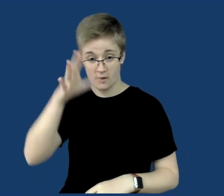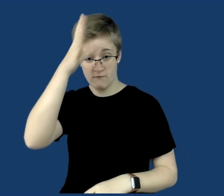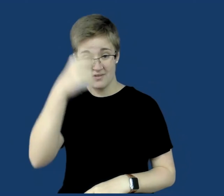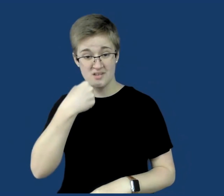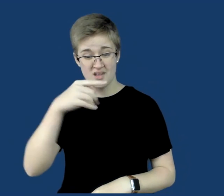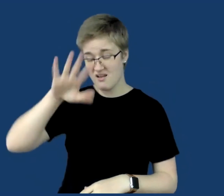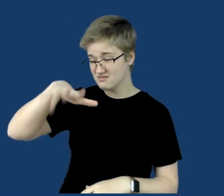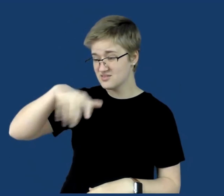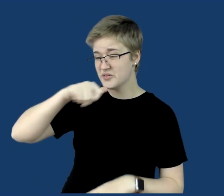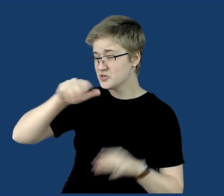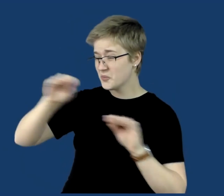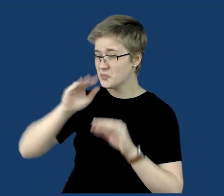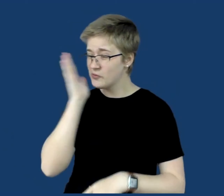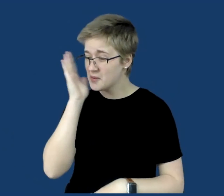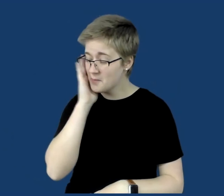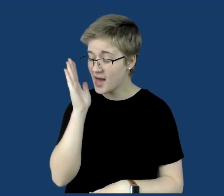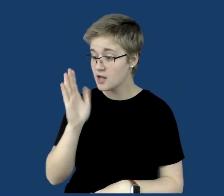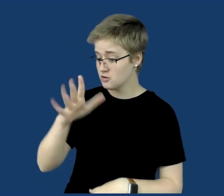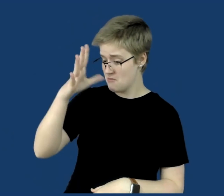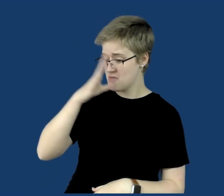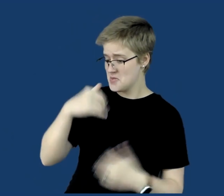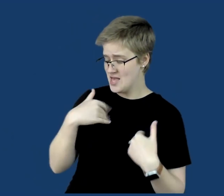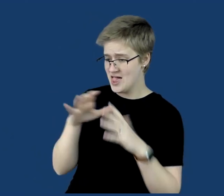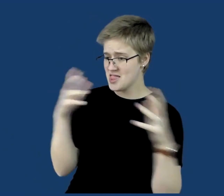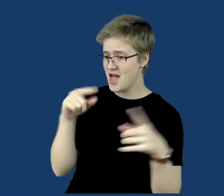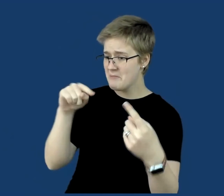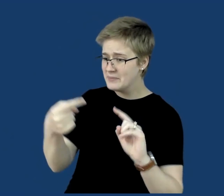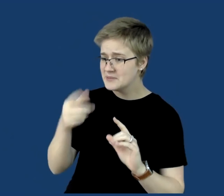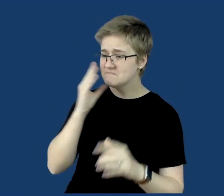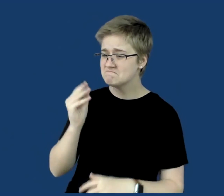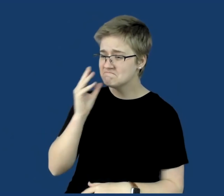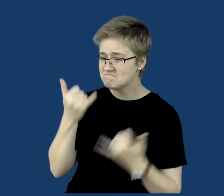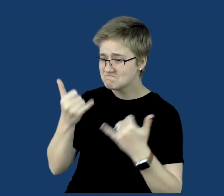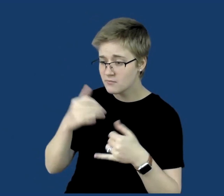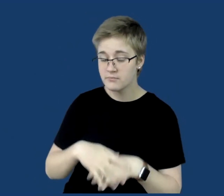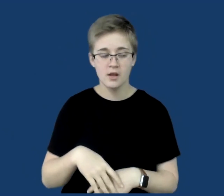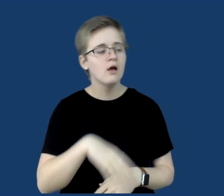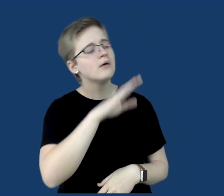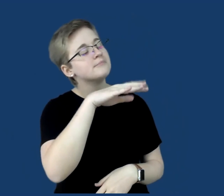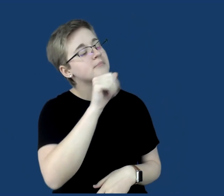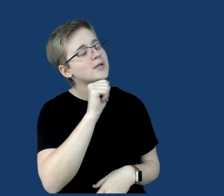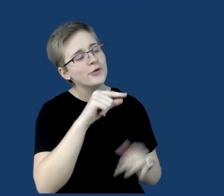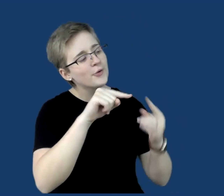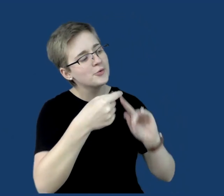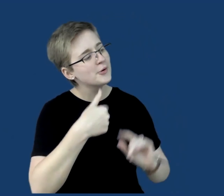his father said. “Your mama’s in a lot of pain.” “He ain’t hurting me, Robert,” his mother said.